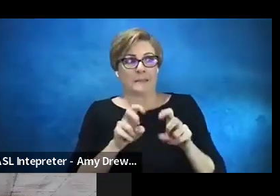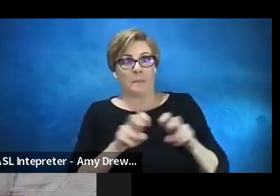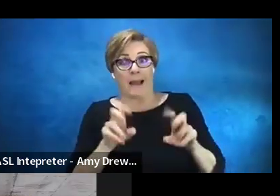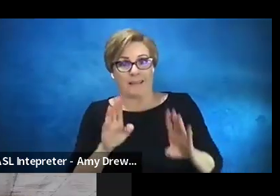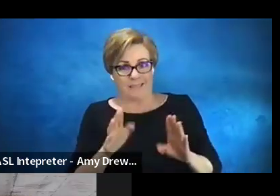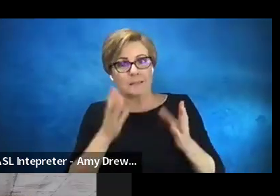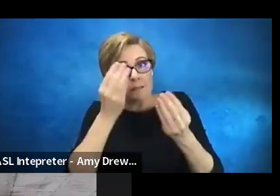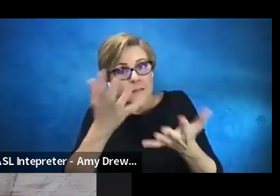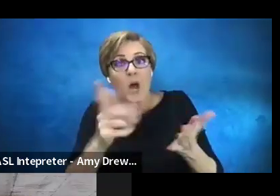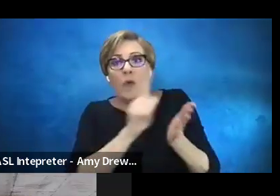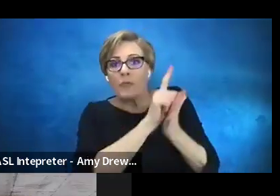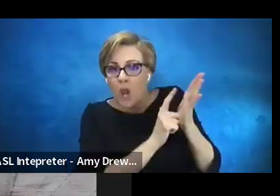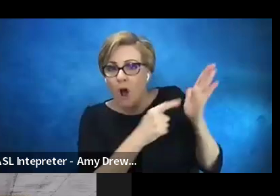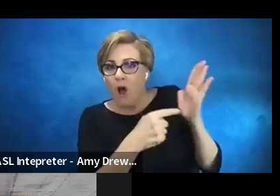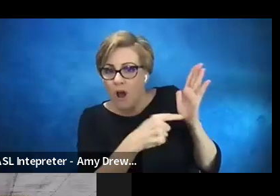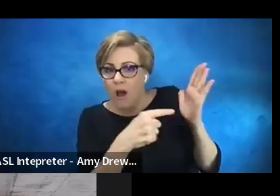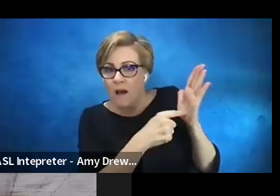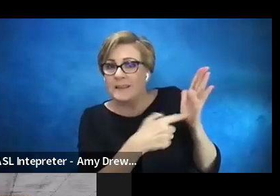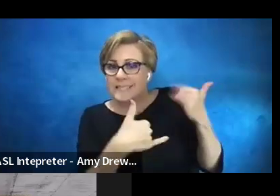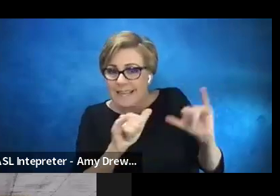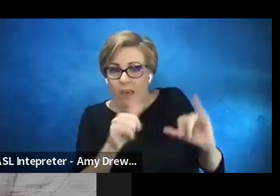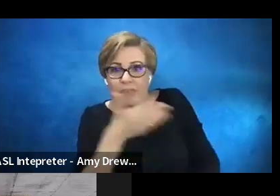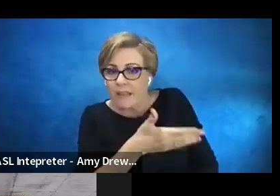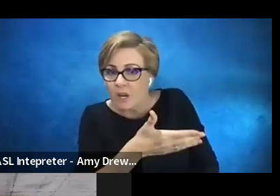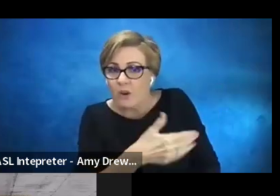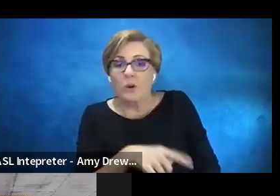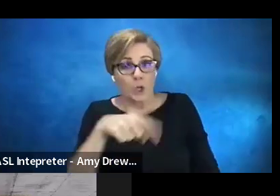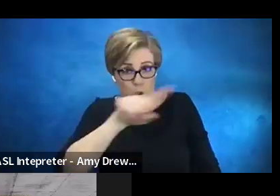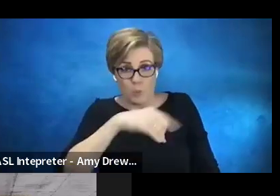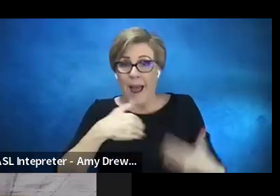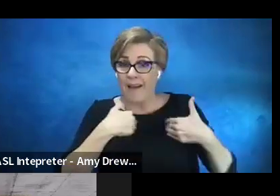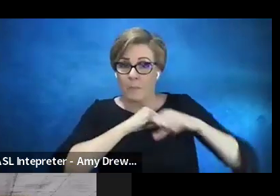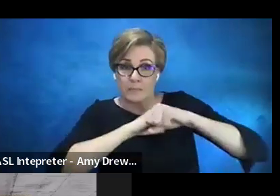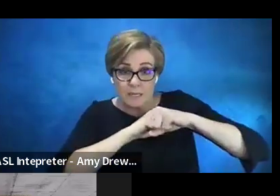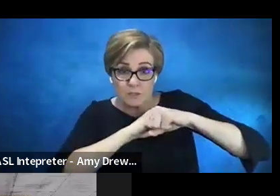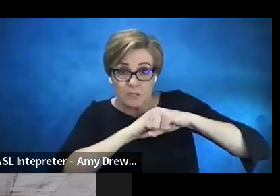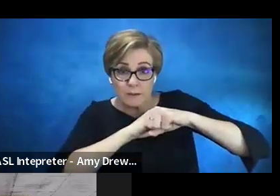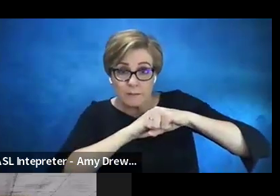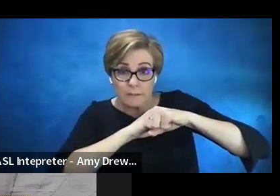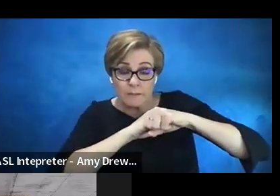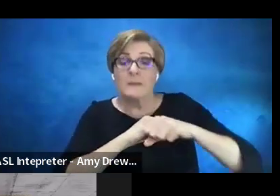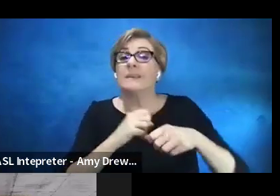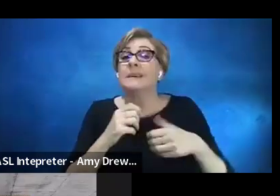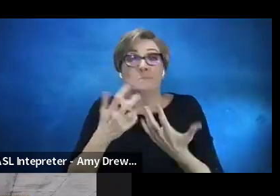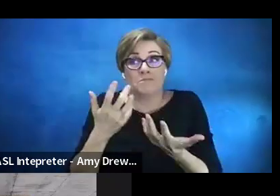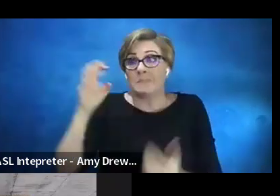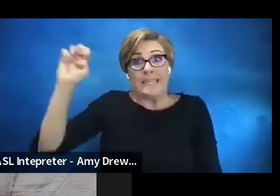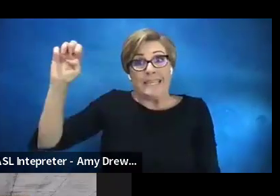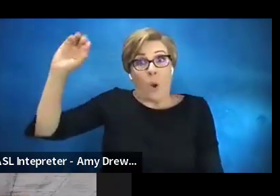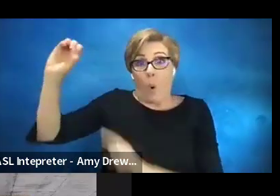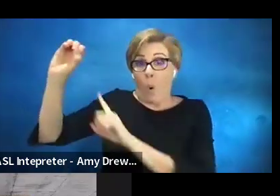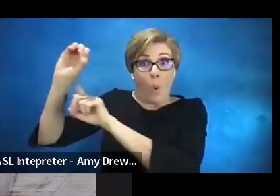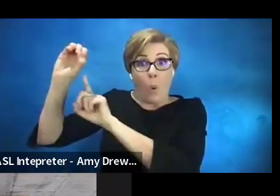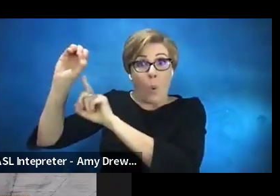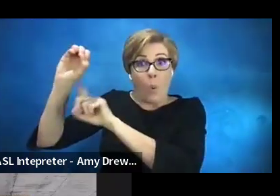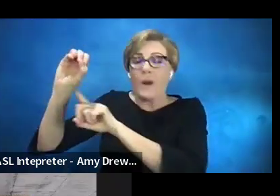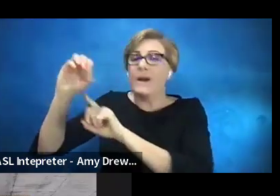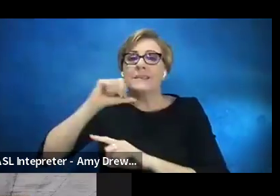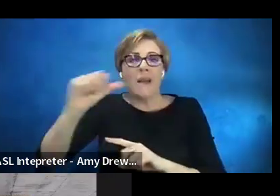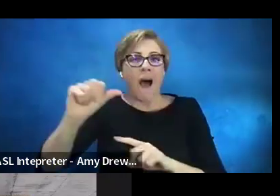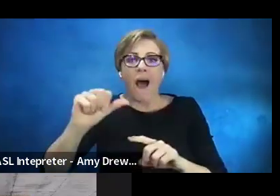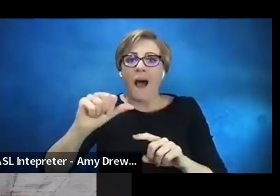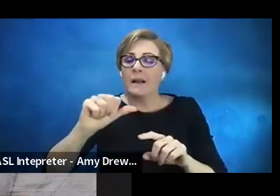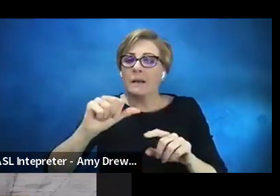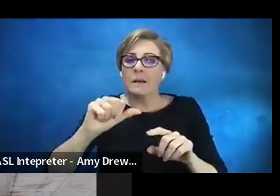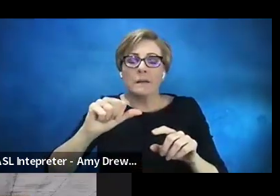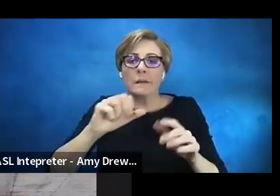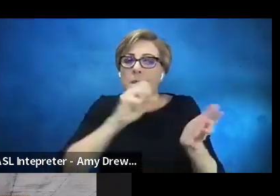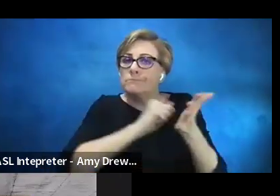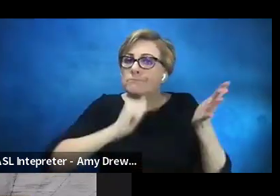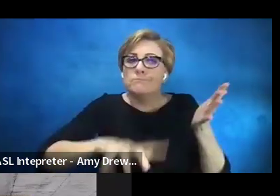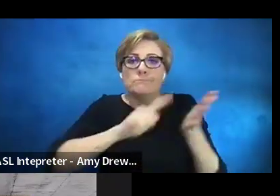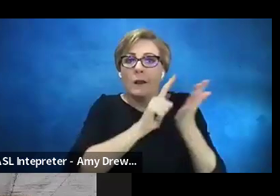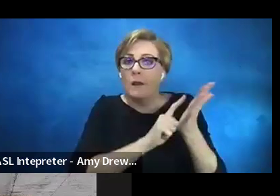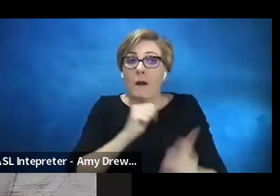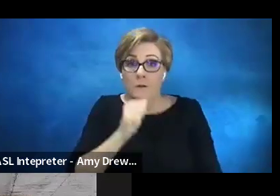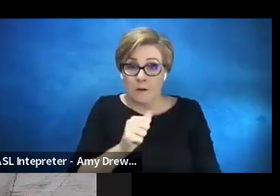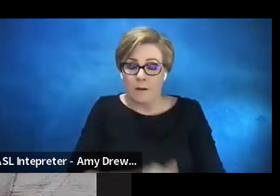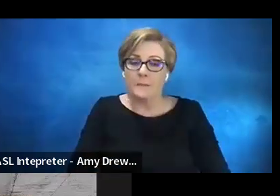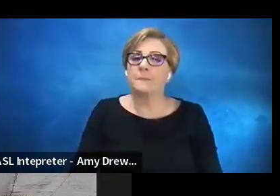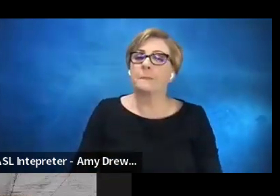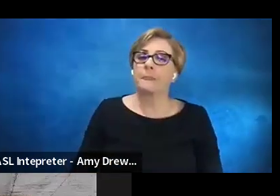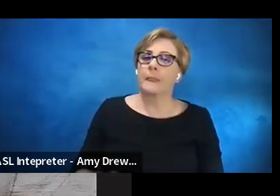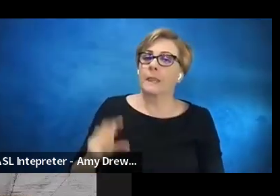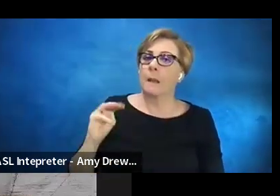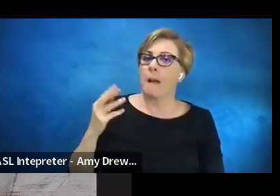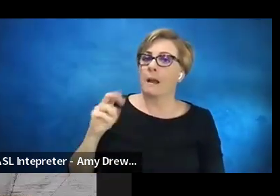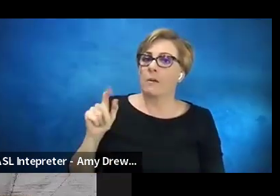their obligations under them because there's all this uncertainty.